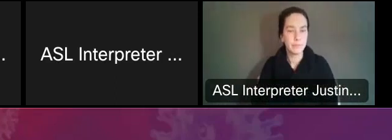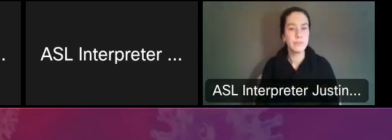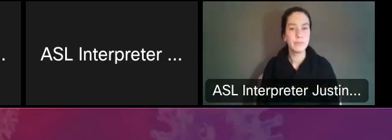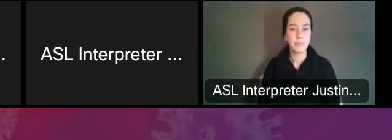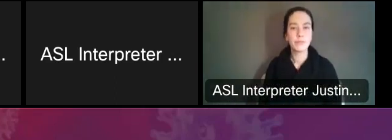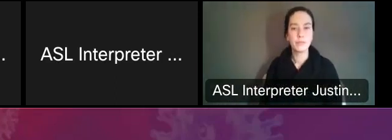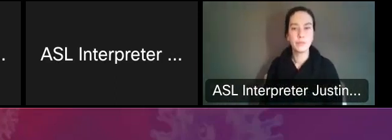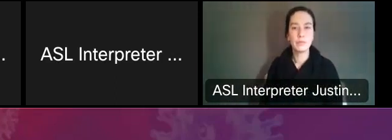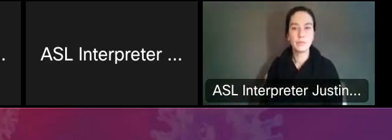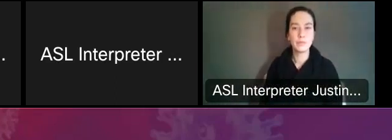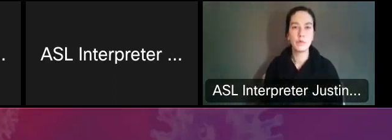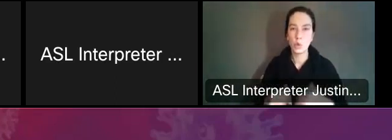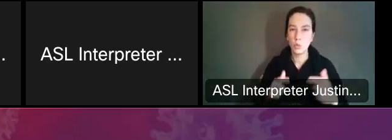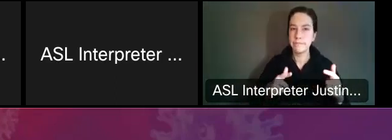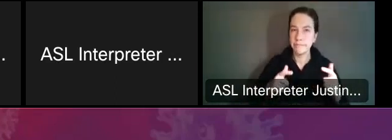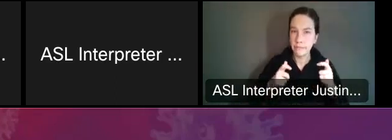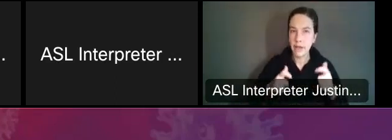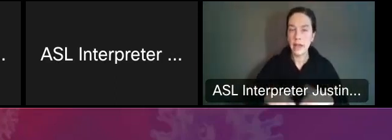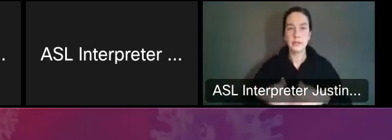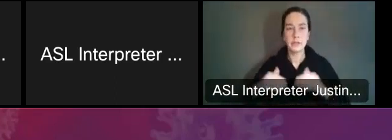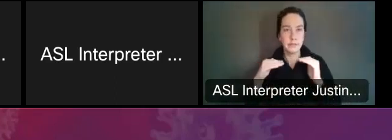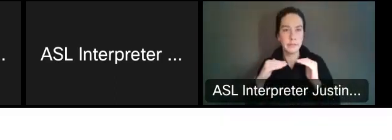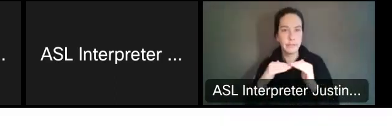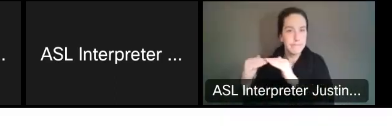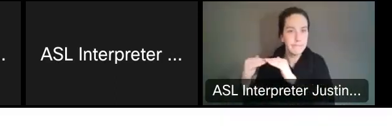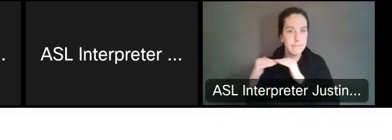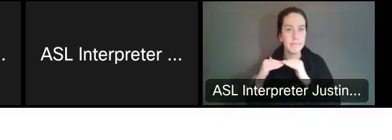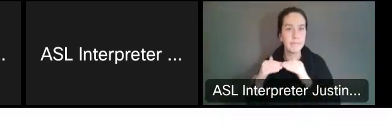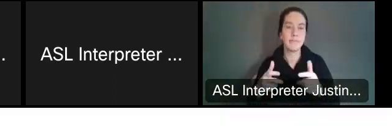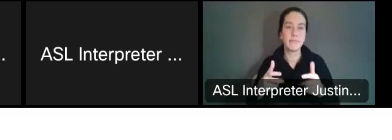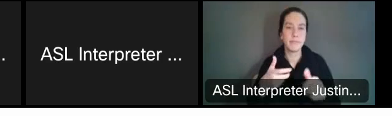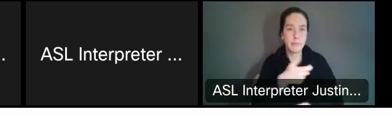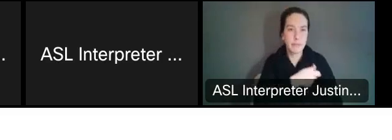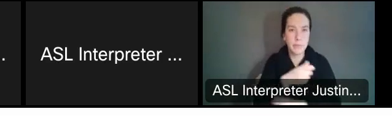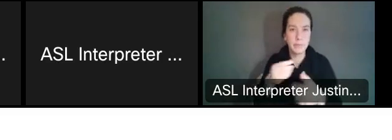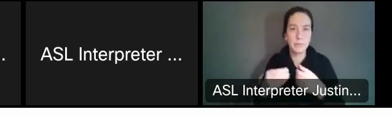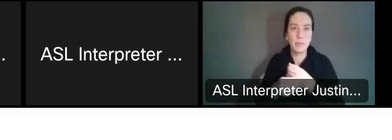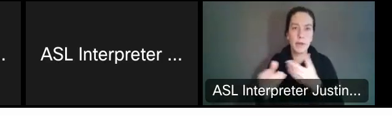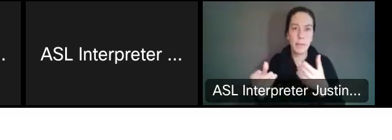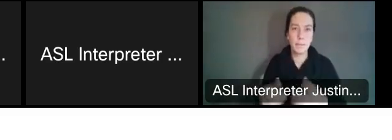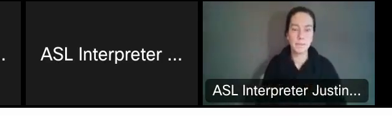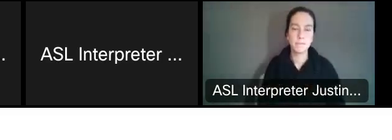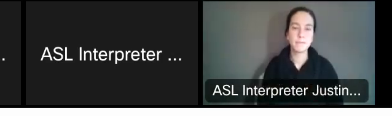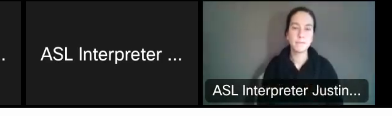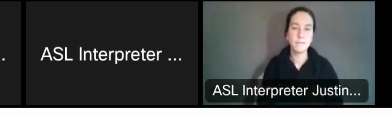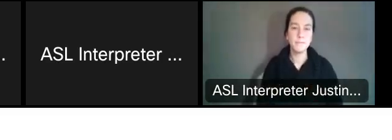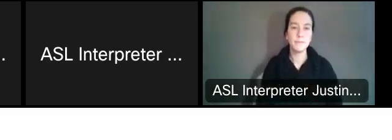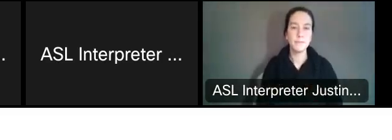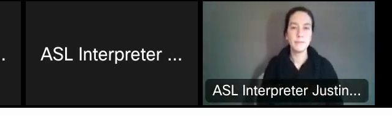Inevitably, next now that, you know, more about the covert 19 vaccines.